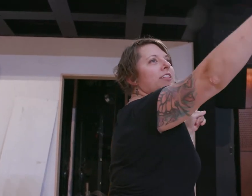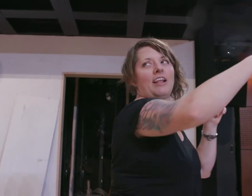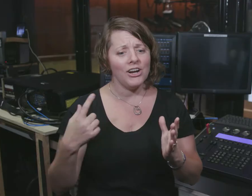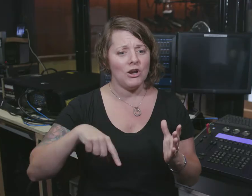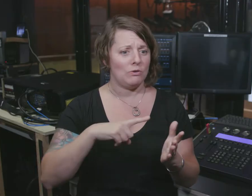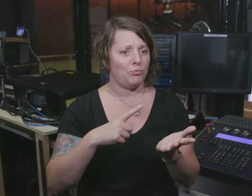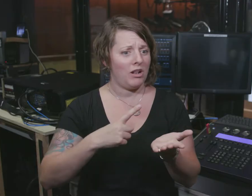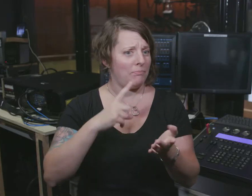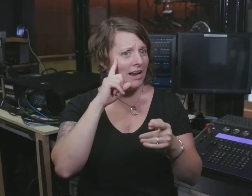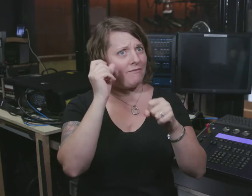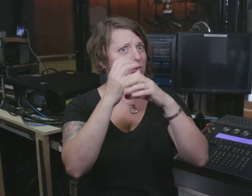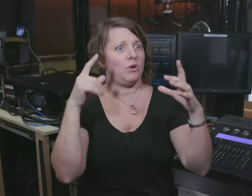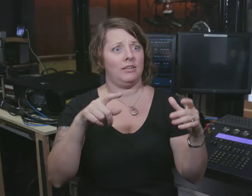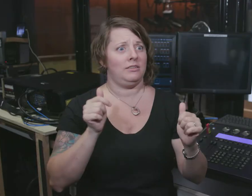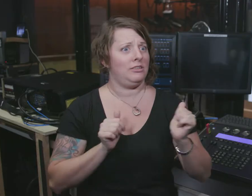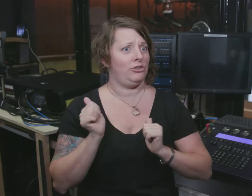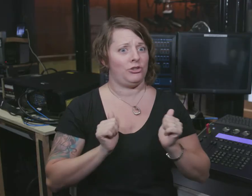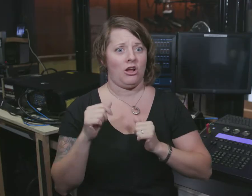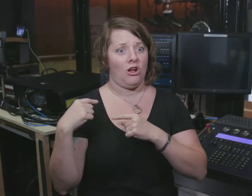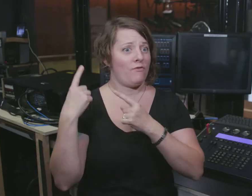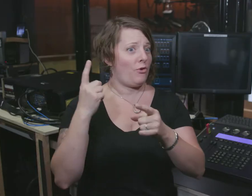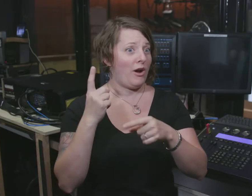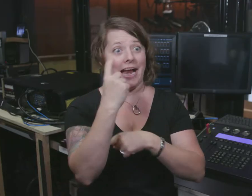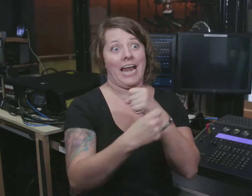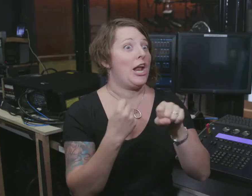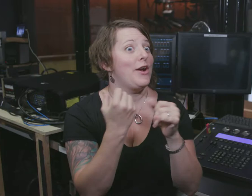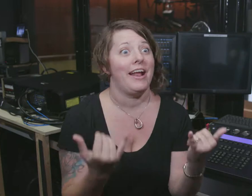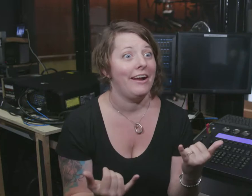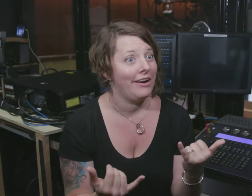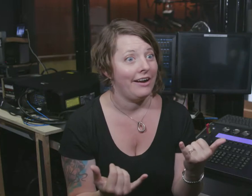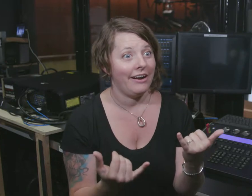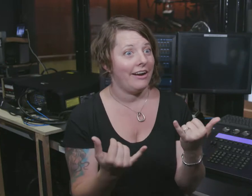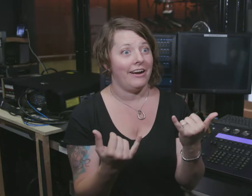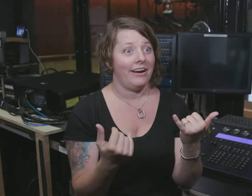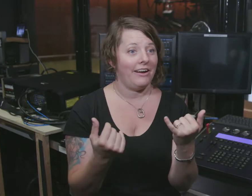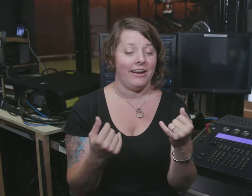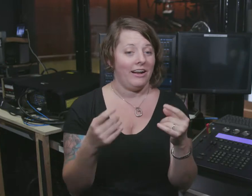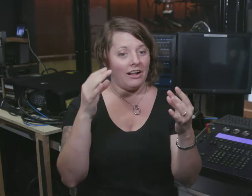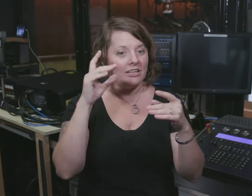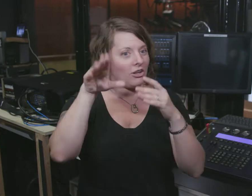All of us designers, we've been working on the vision of the show for a year now.